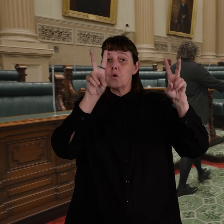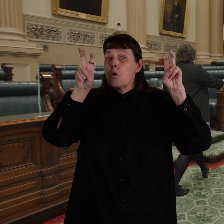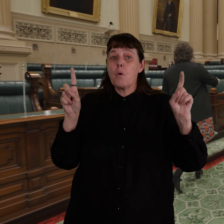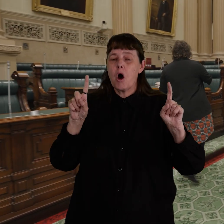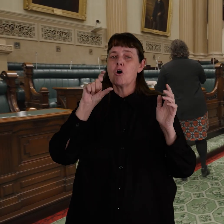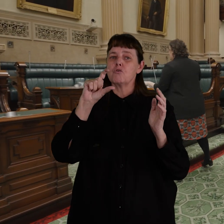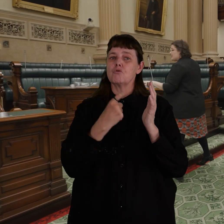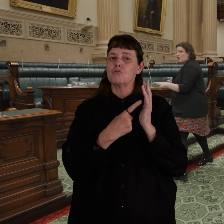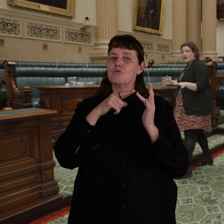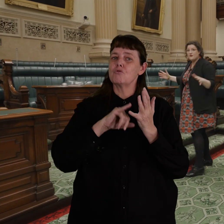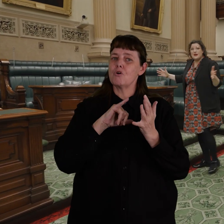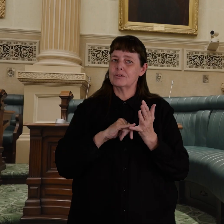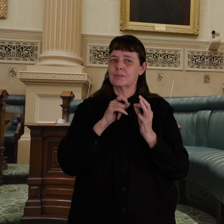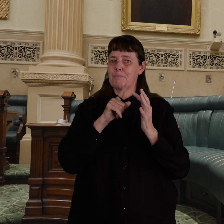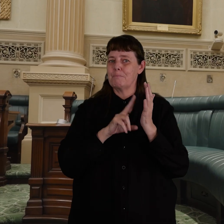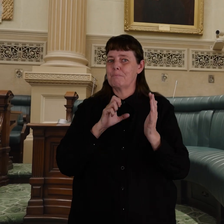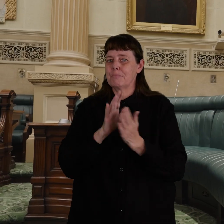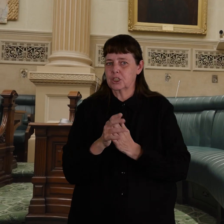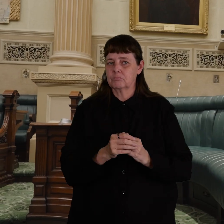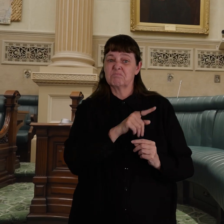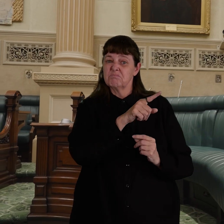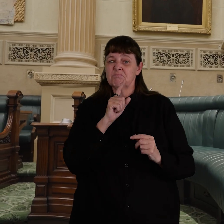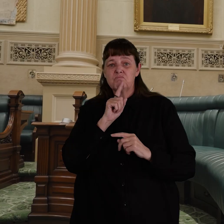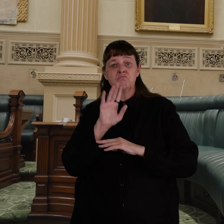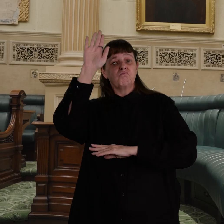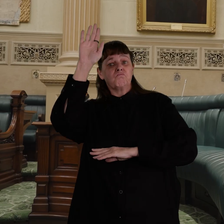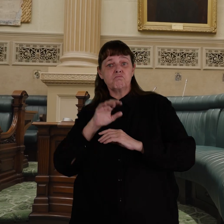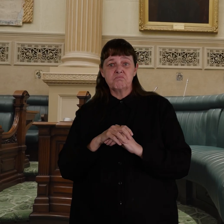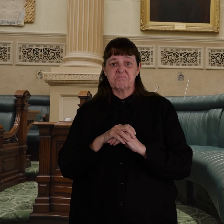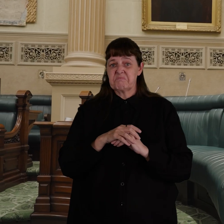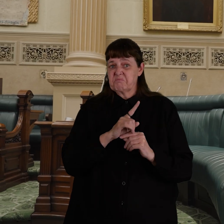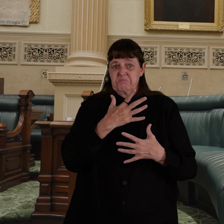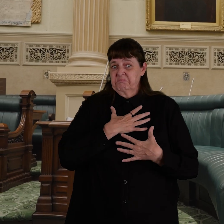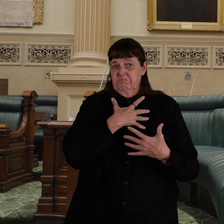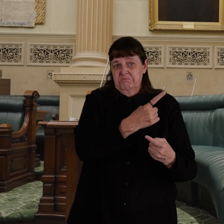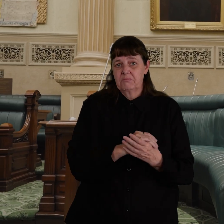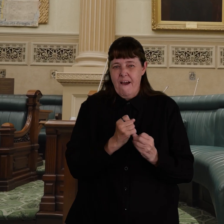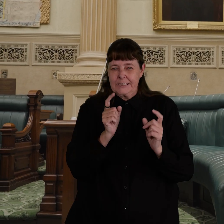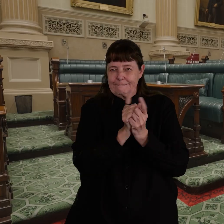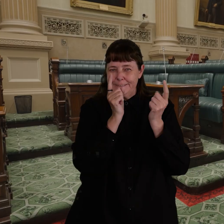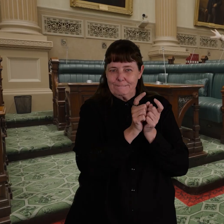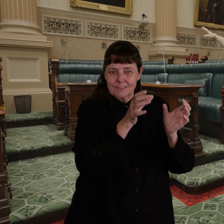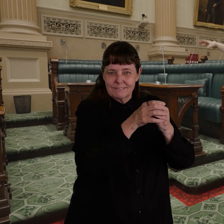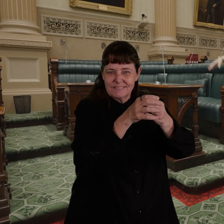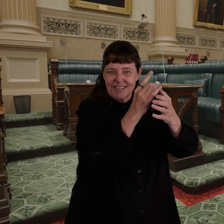We call these curved benches the crossbench. They vote whichever way they like. We have a cluster